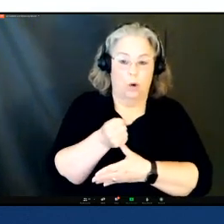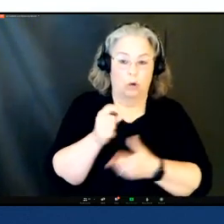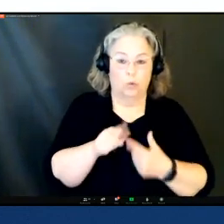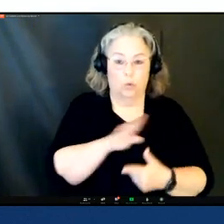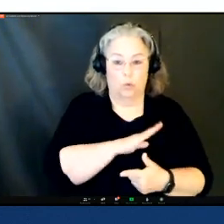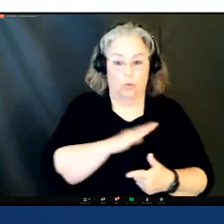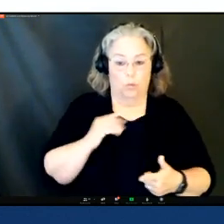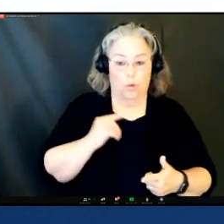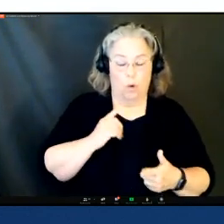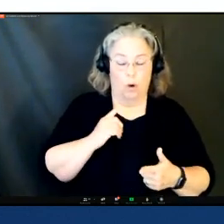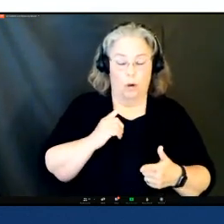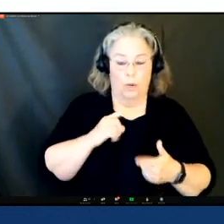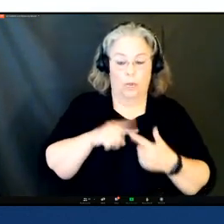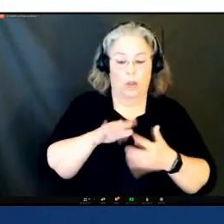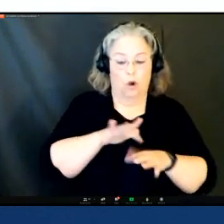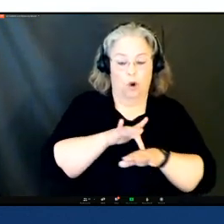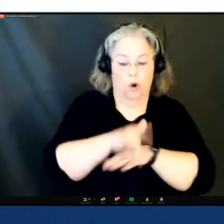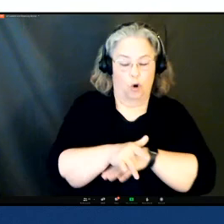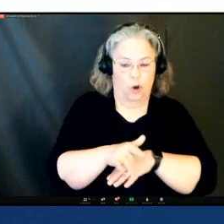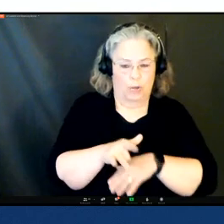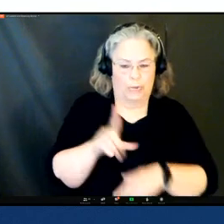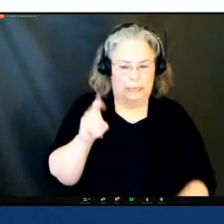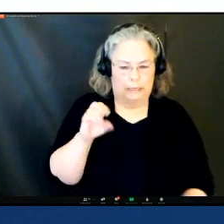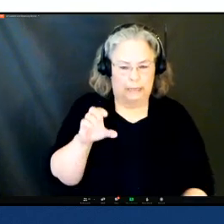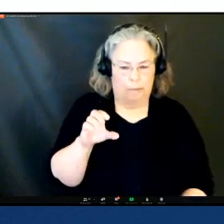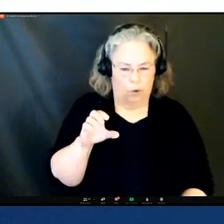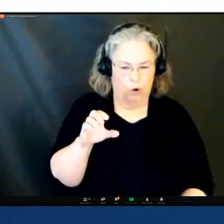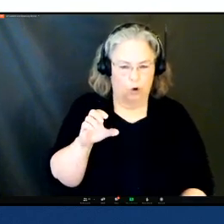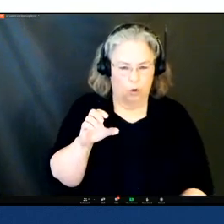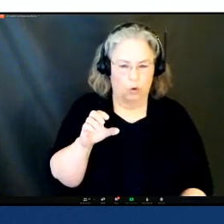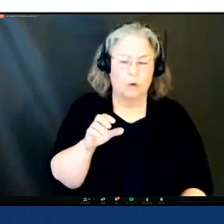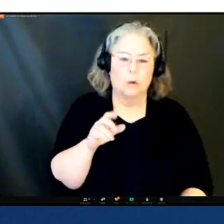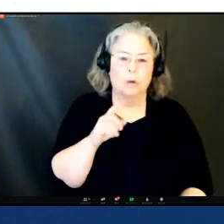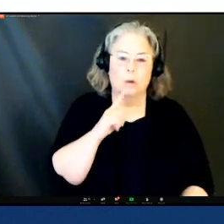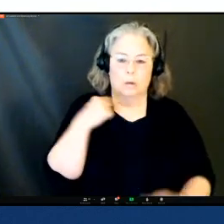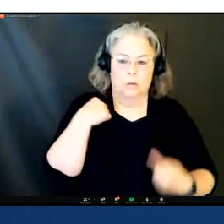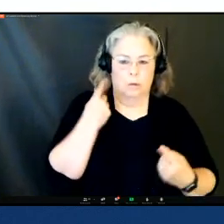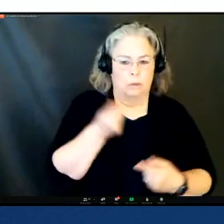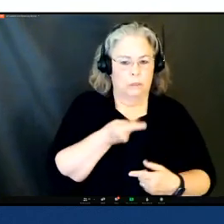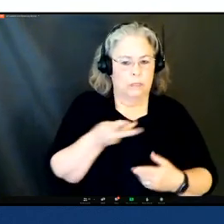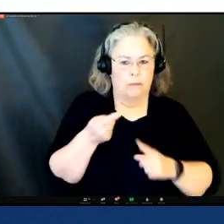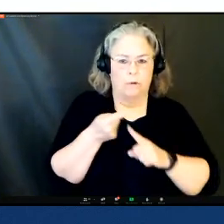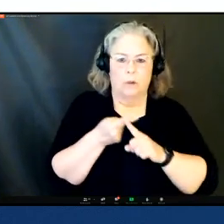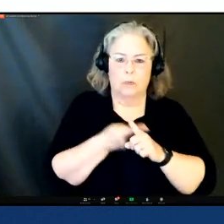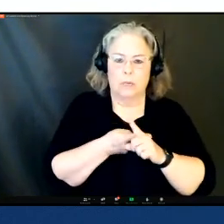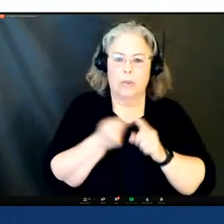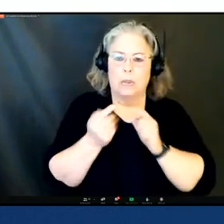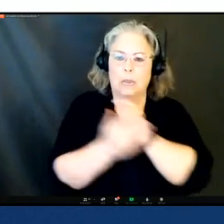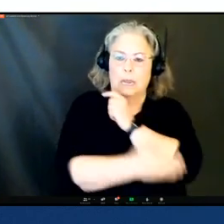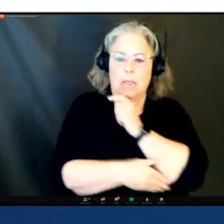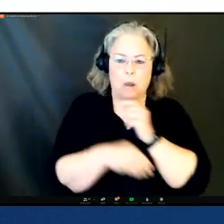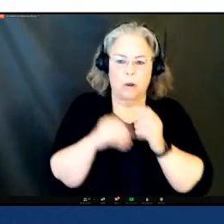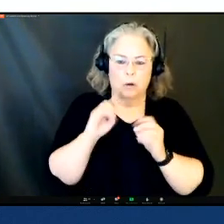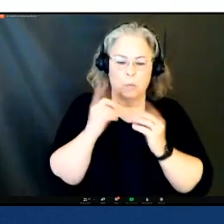about the process to gather input leading up to that. Over the last several months, county departments have conducted outreach with the county's